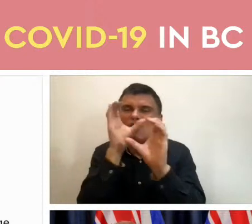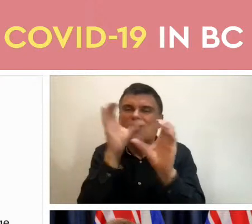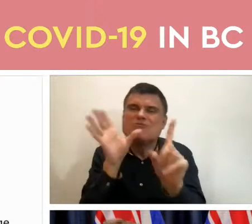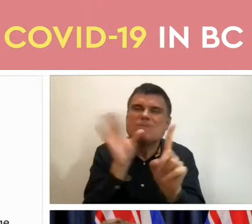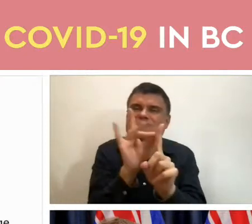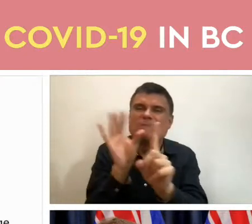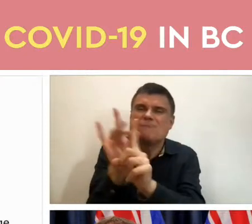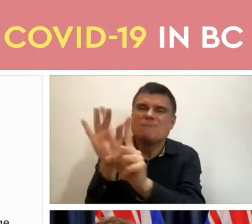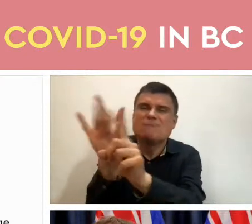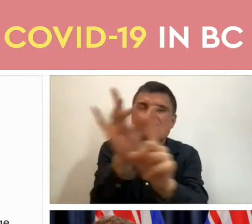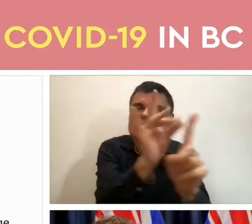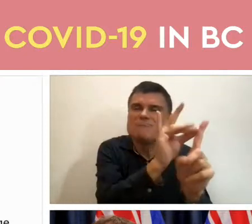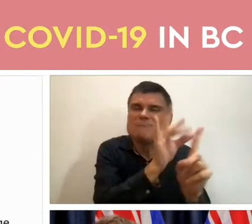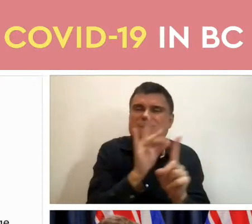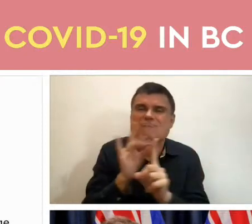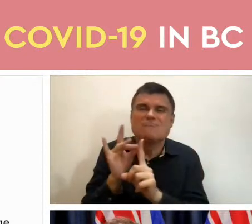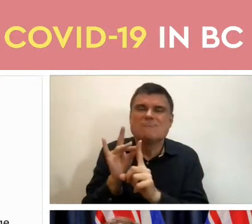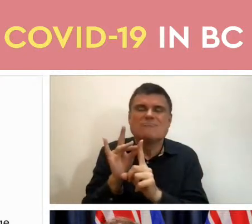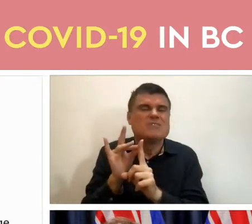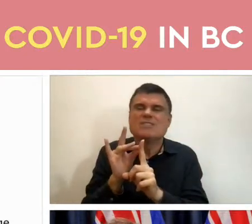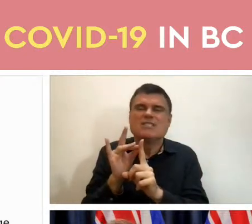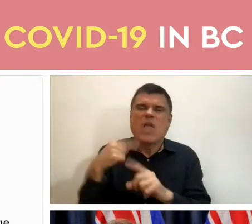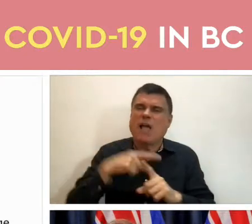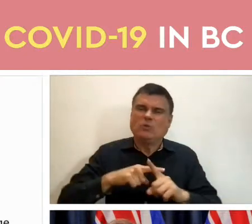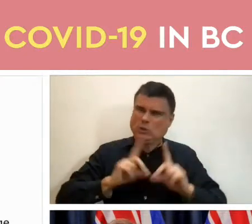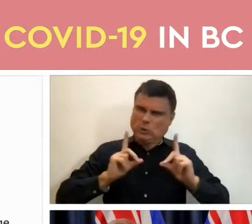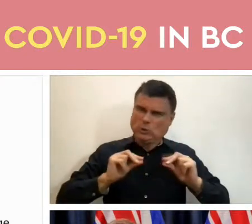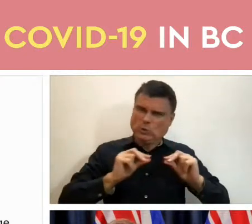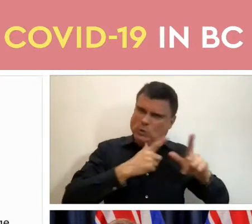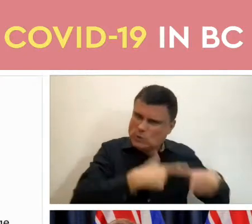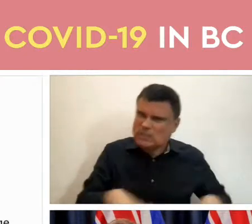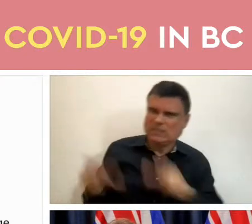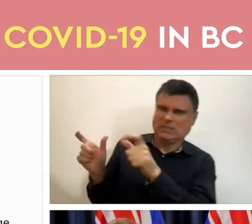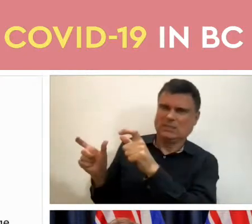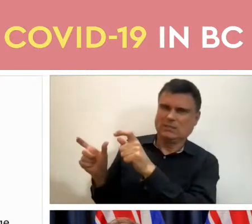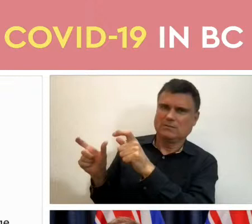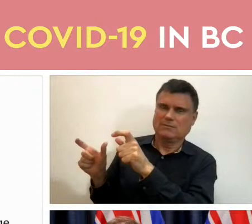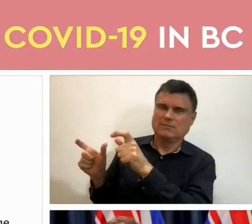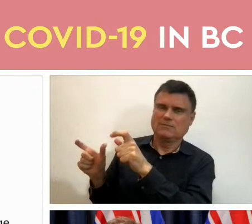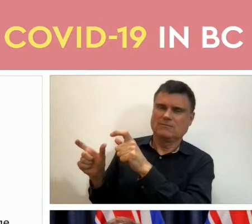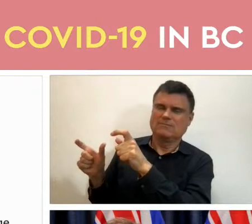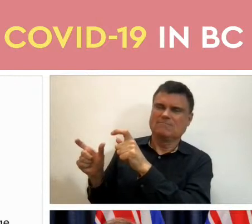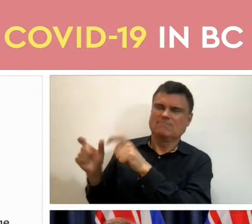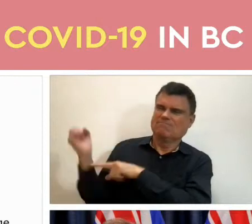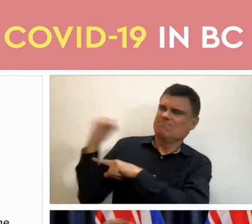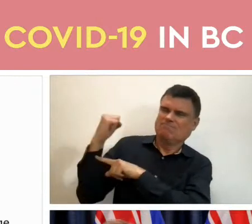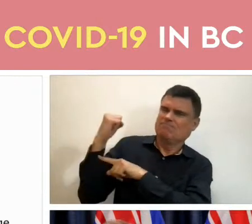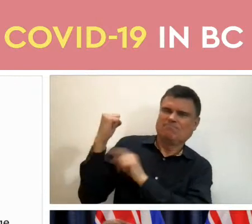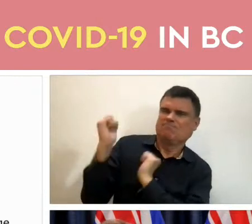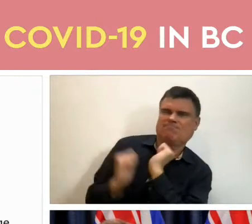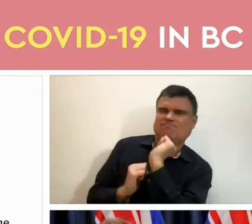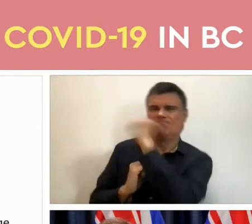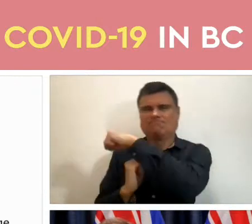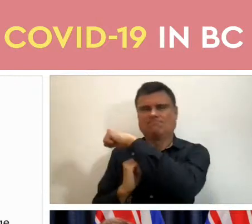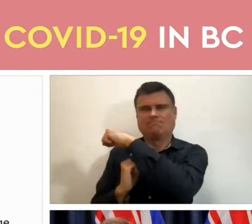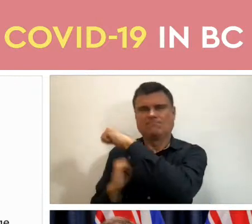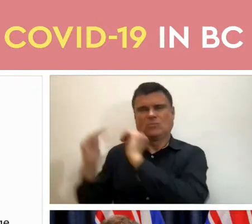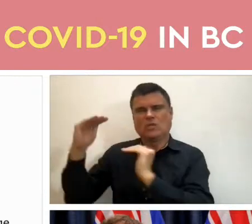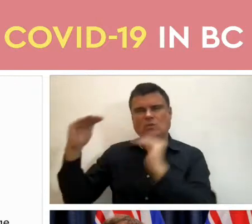This means for all of us making decisions to reduce our social context and we need to continue to do so.